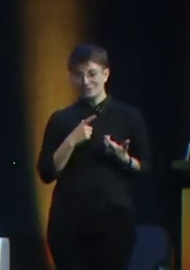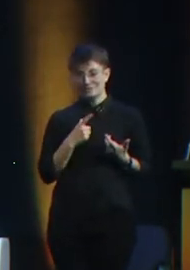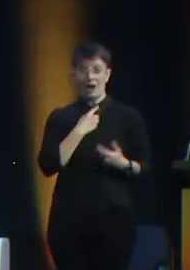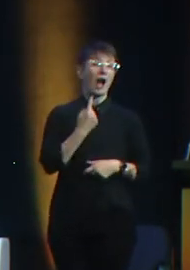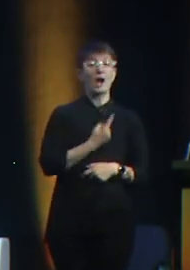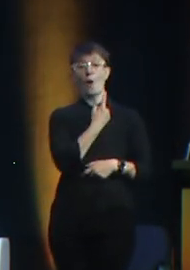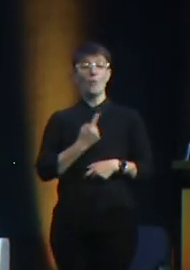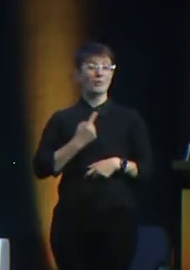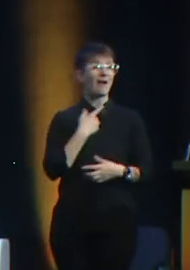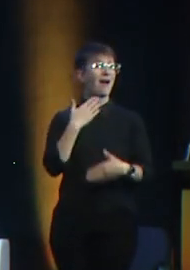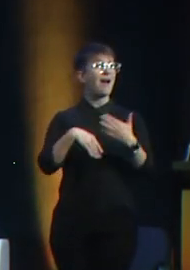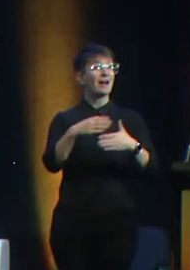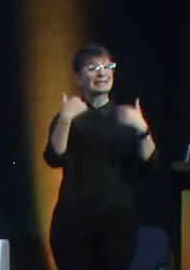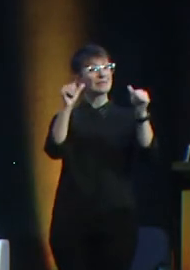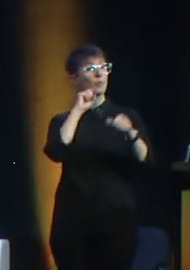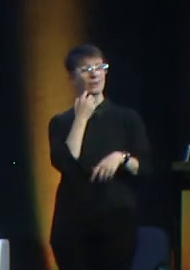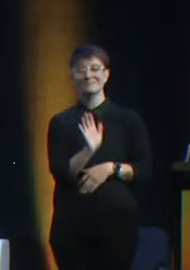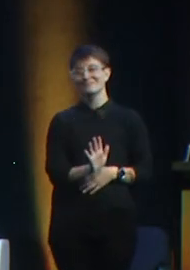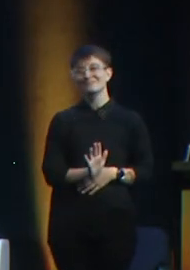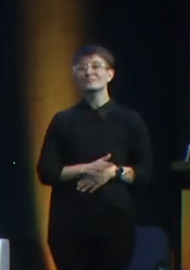on our own and we need support of others around it.